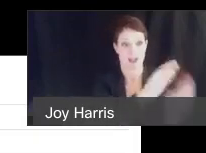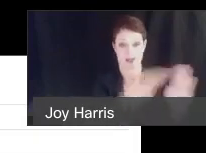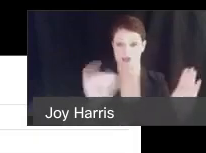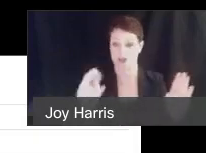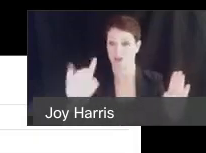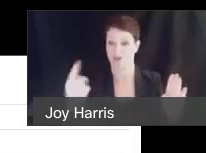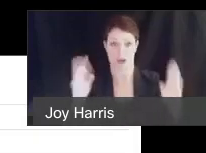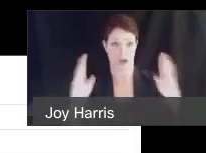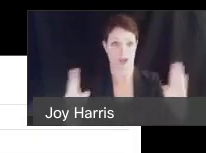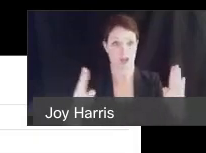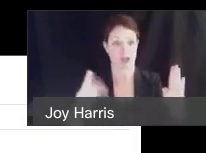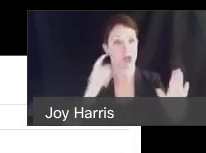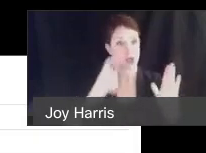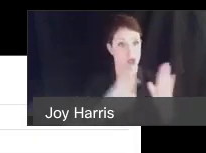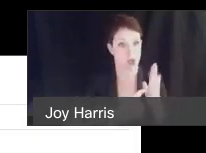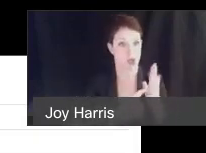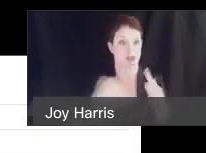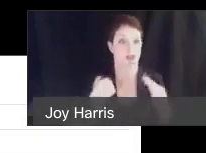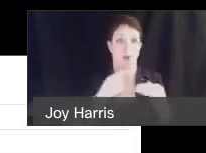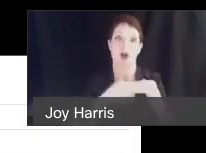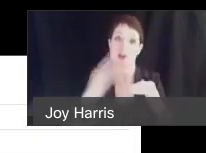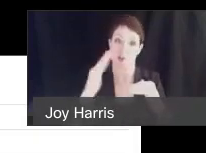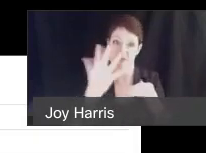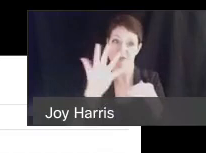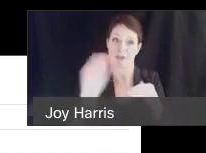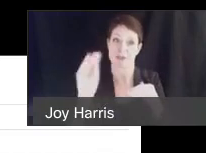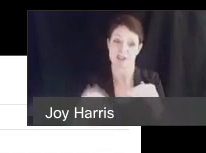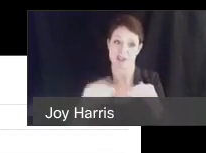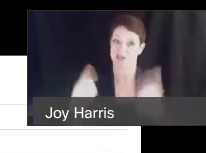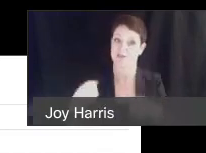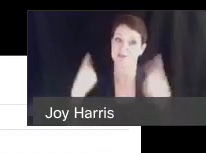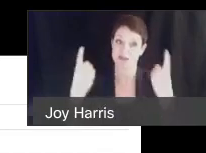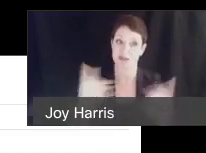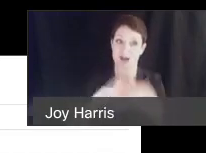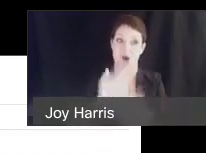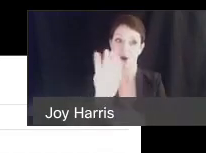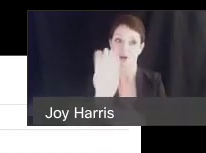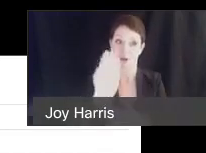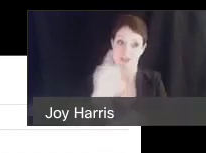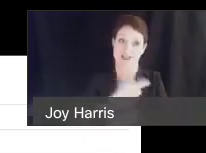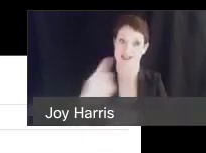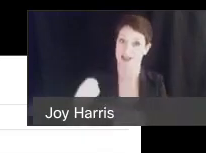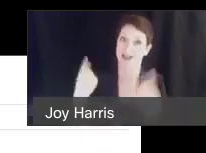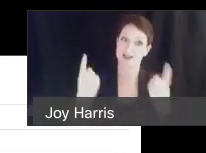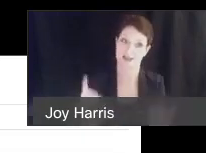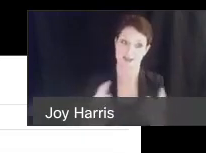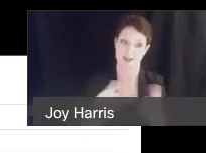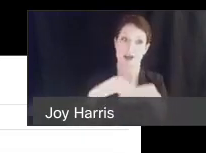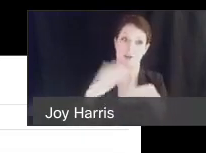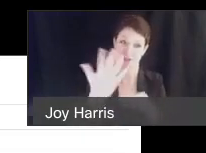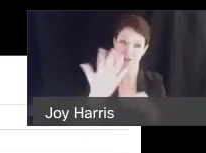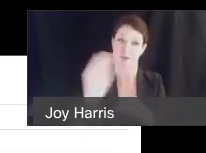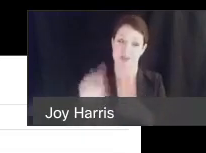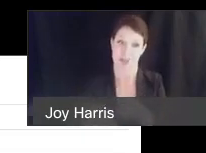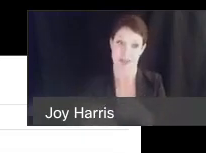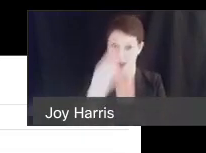shows that the County is above 5% on all 14 of these days, and I do anticipate